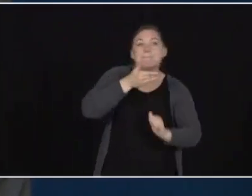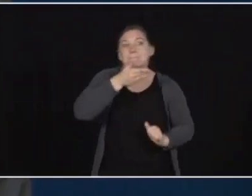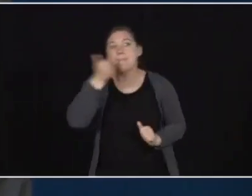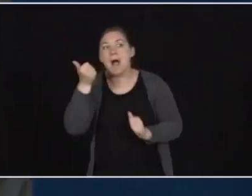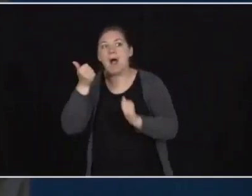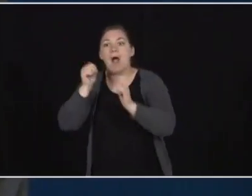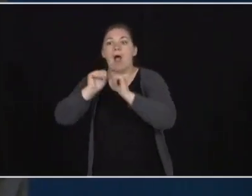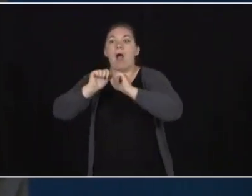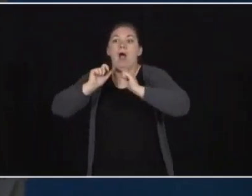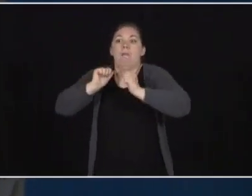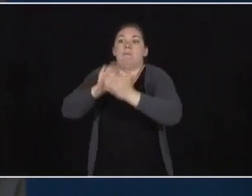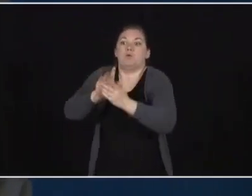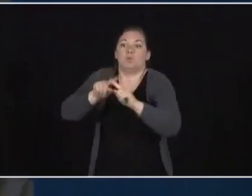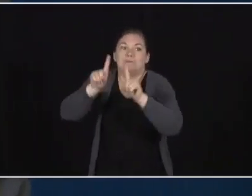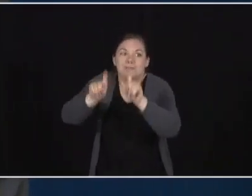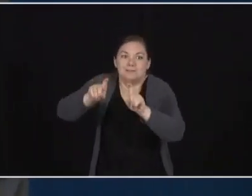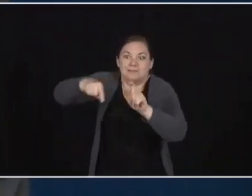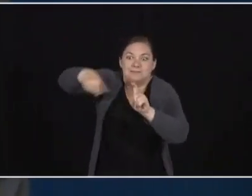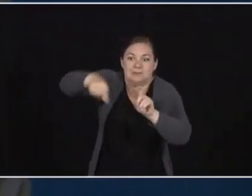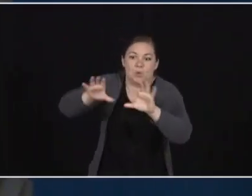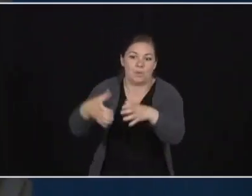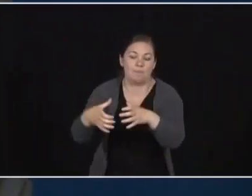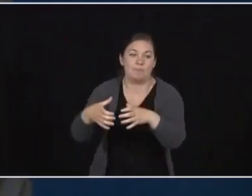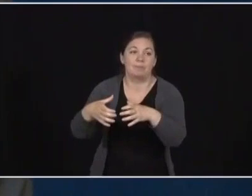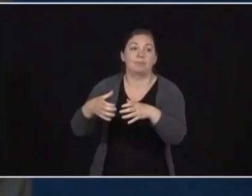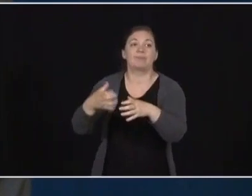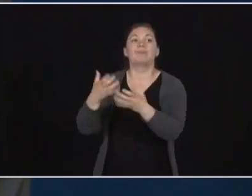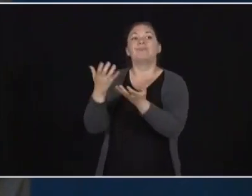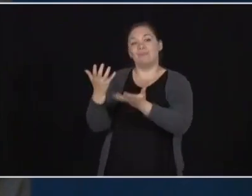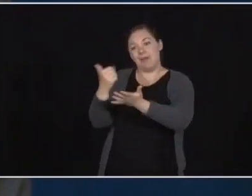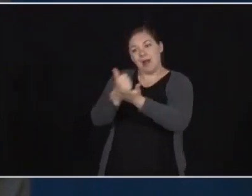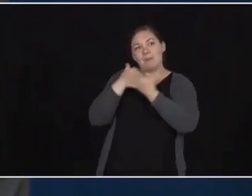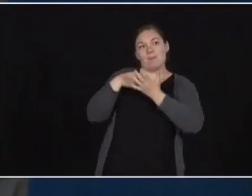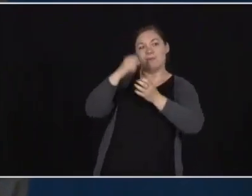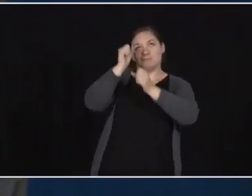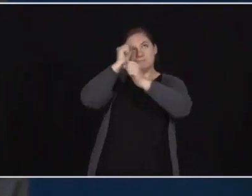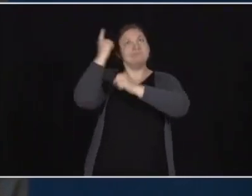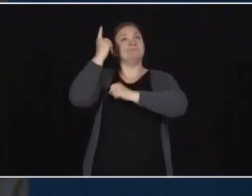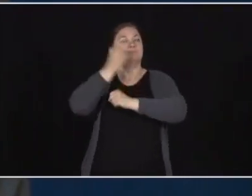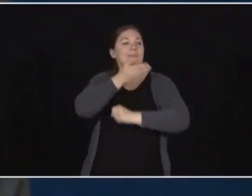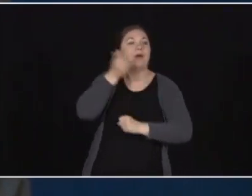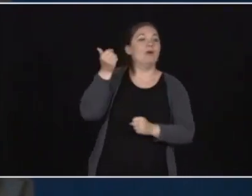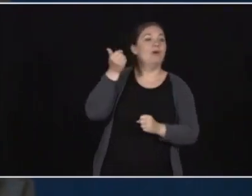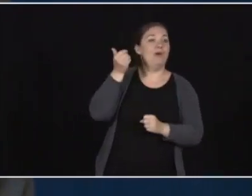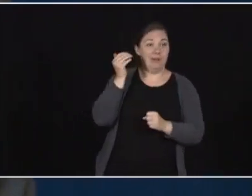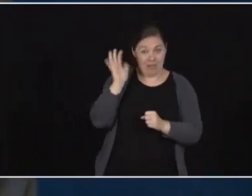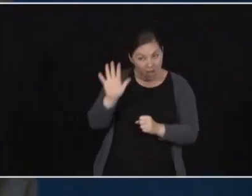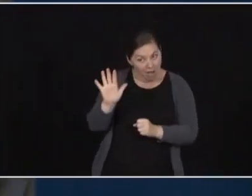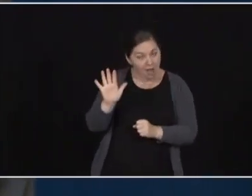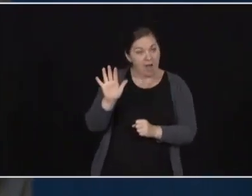driven testing that have a good understanding and then we will develop plans and schedule that.